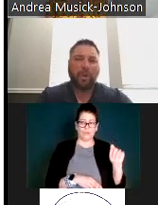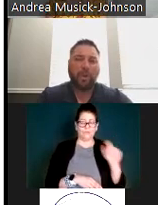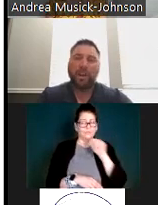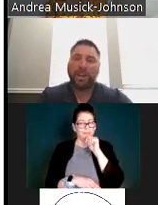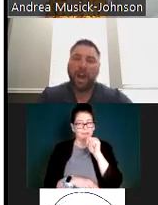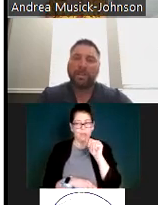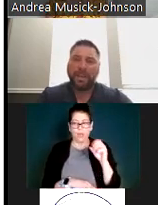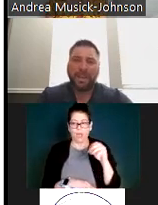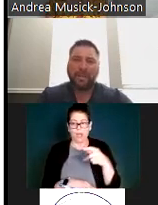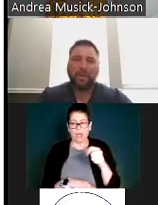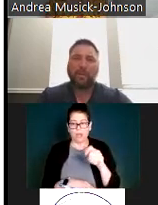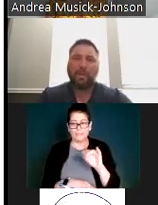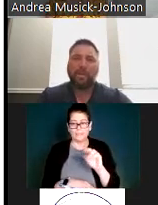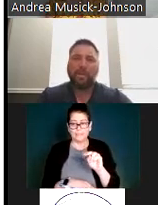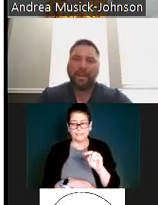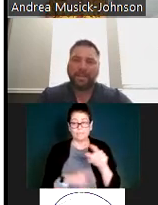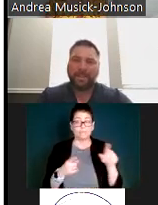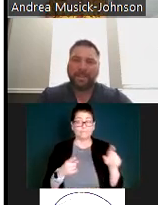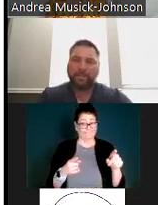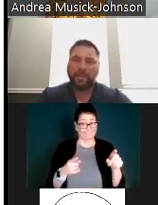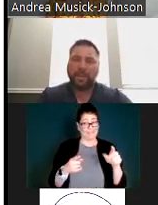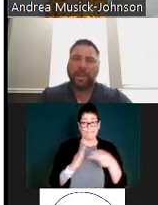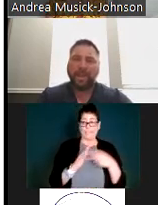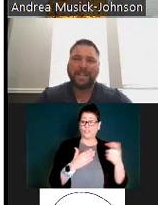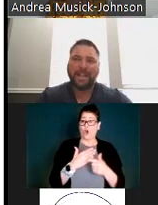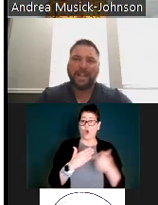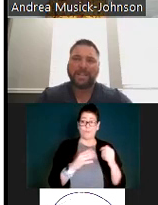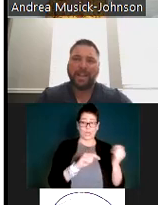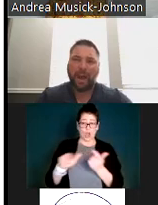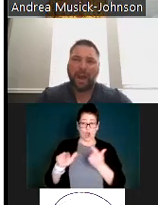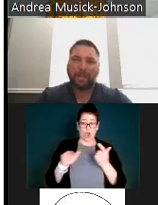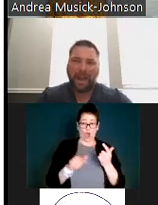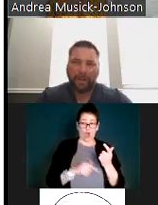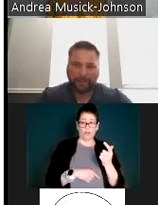required to be opted into the VINE system, unless they specifically opt out of it.